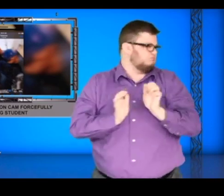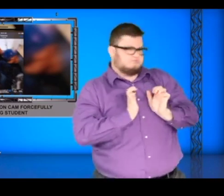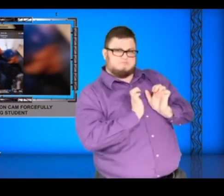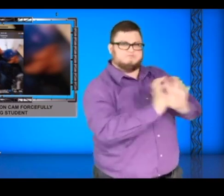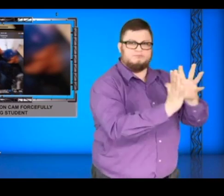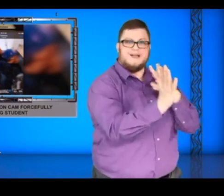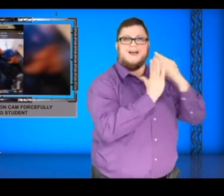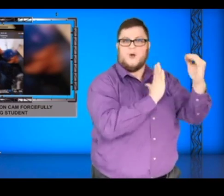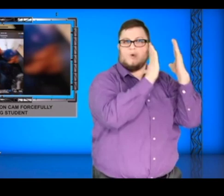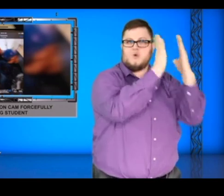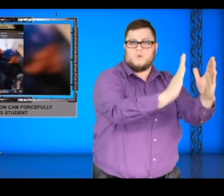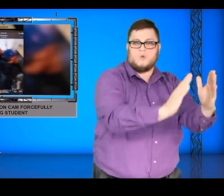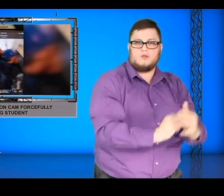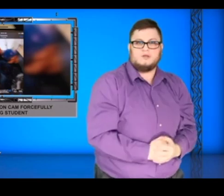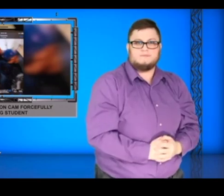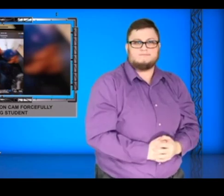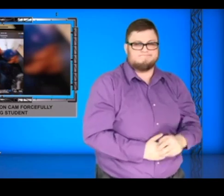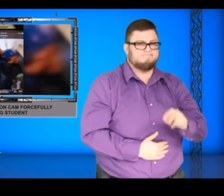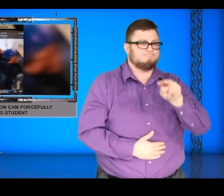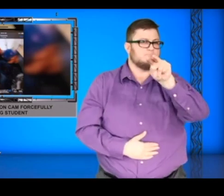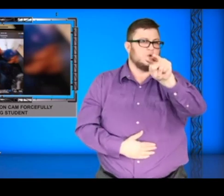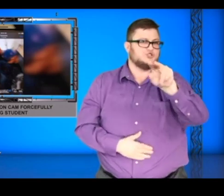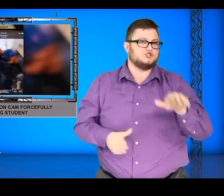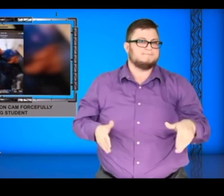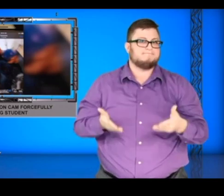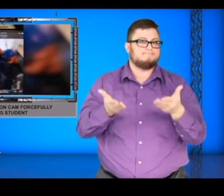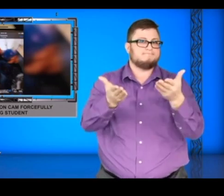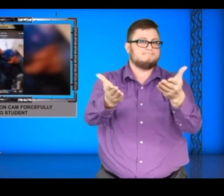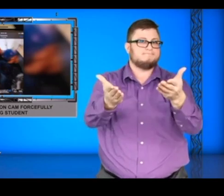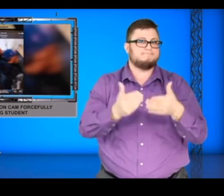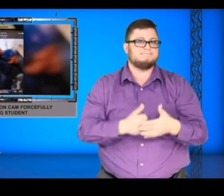the 14-year-old into the hallway. Take a look.